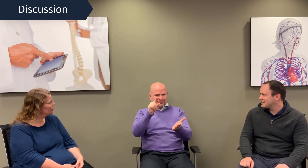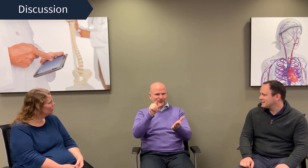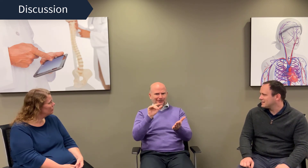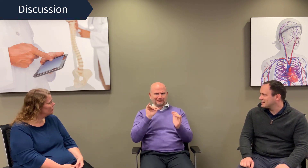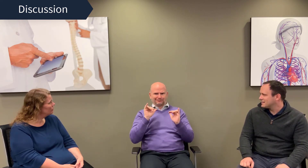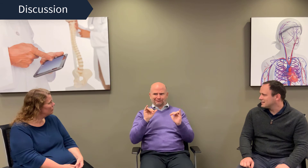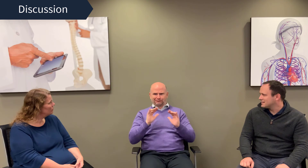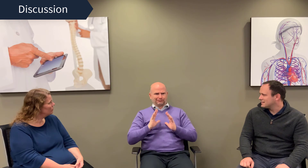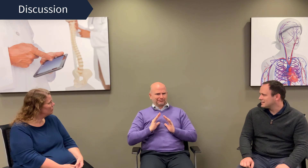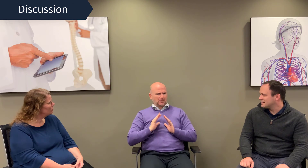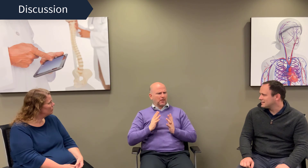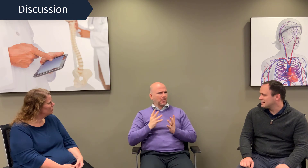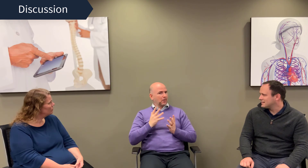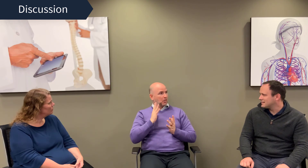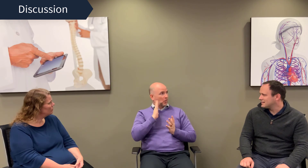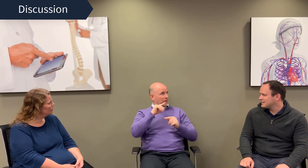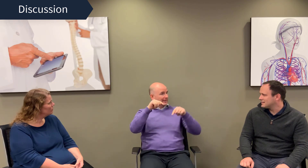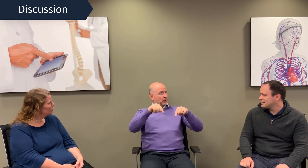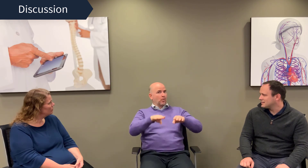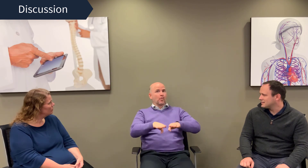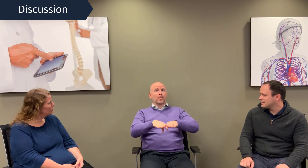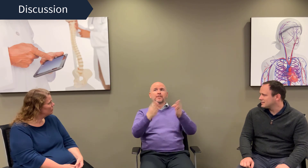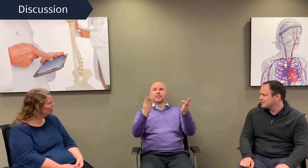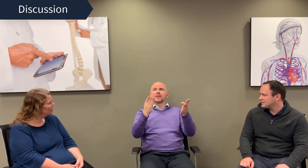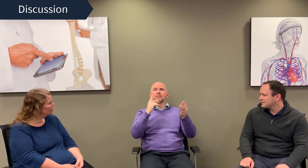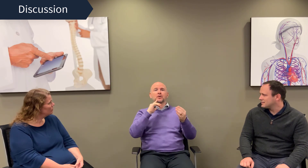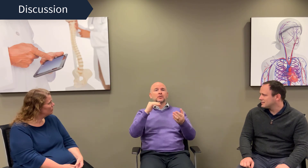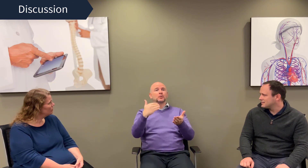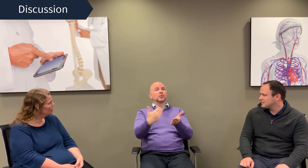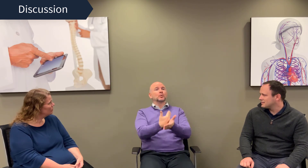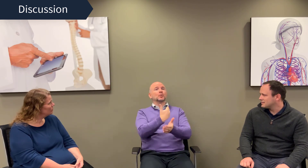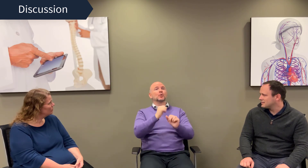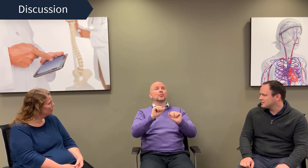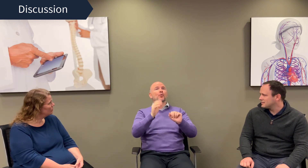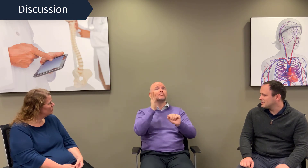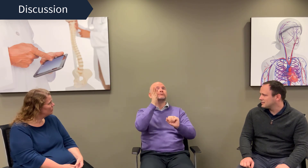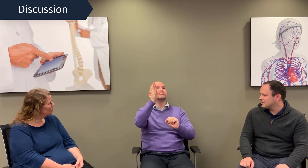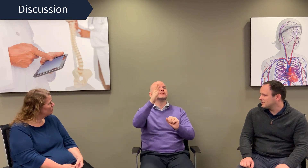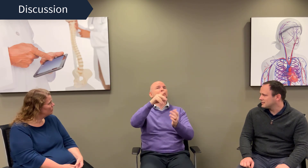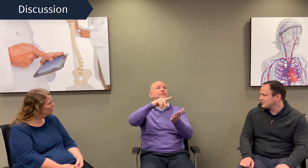With a research study like this being published, do you fee like it will